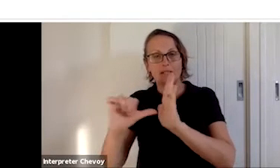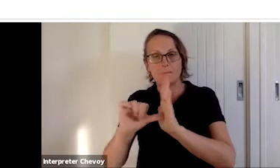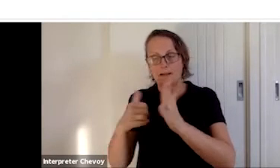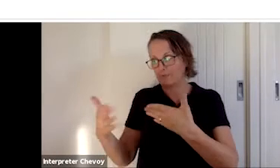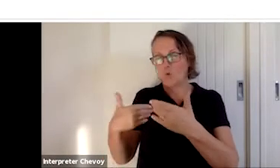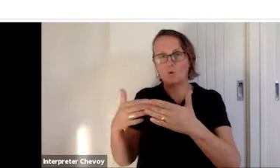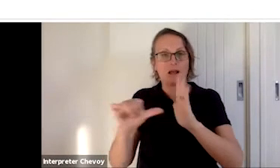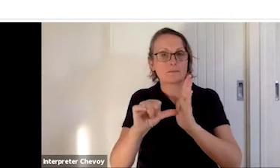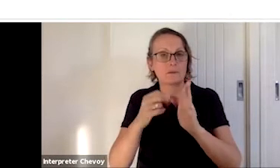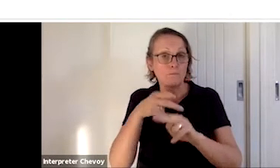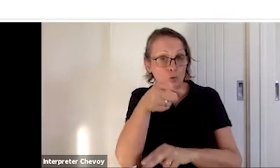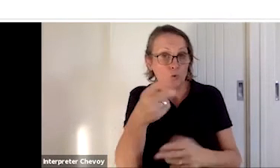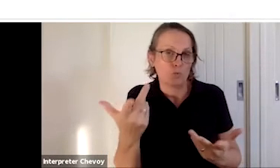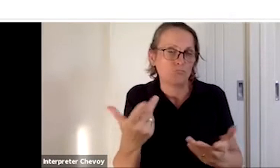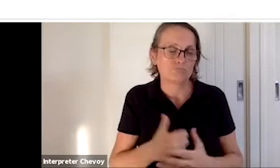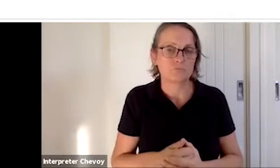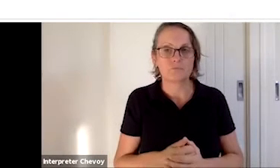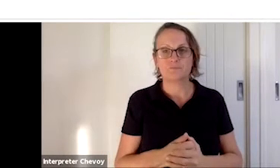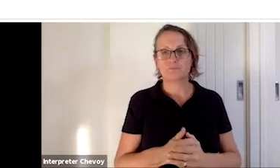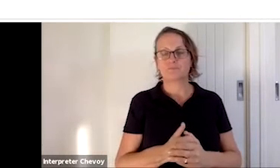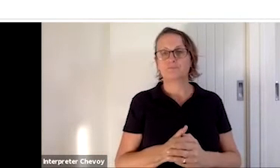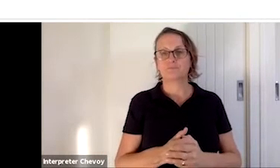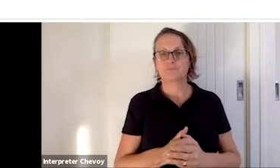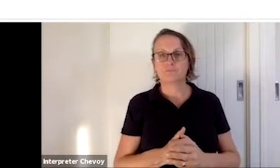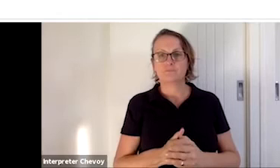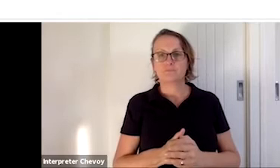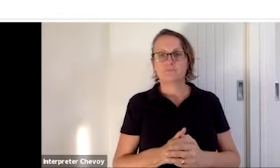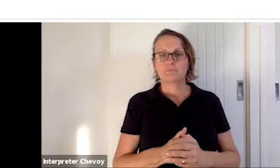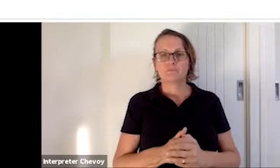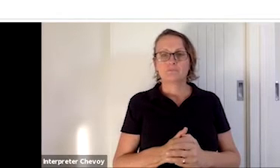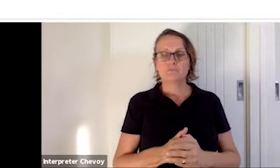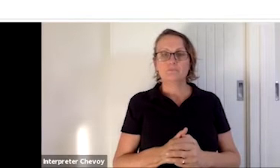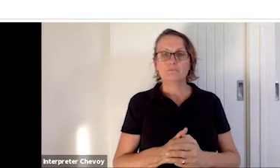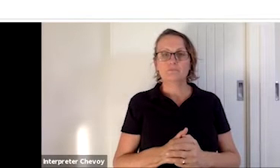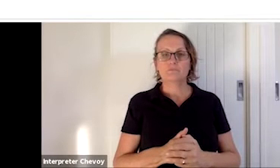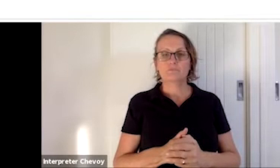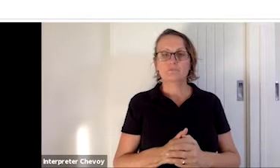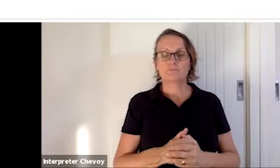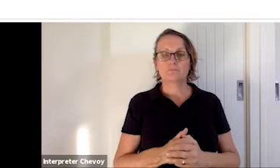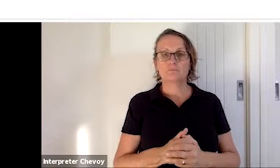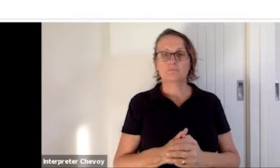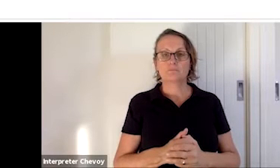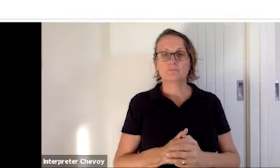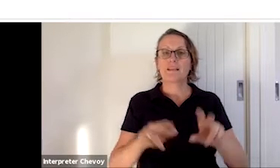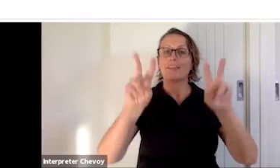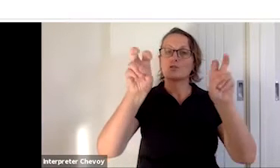if you are successful in accepting the grant. That's known as an administered grant or it could